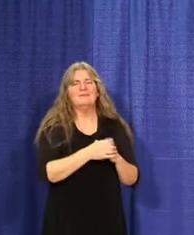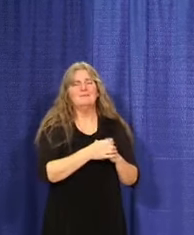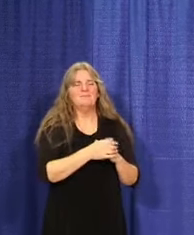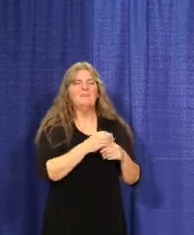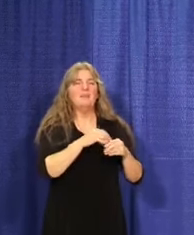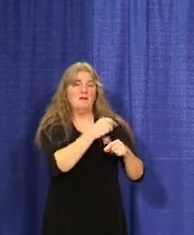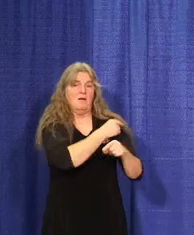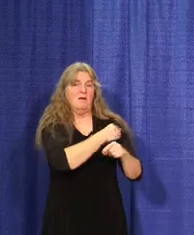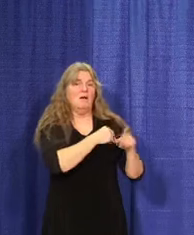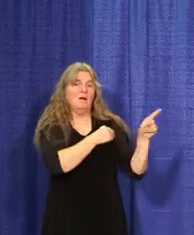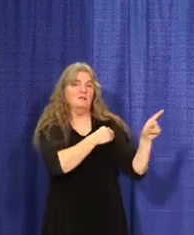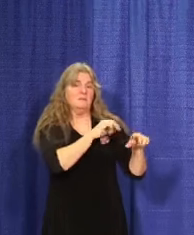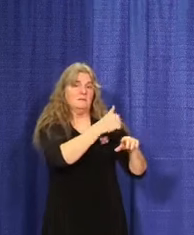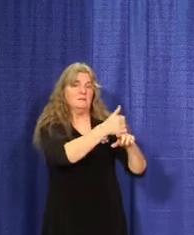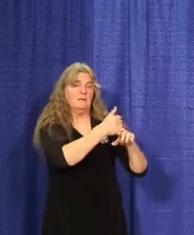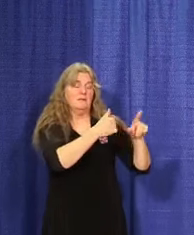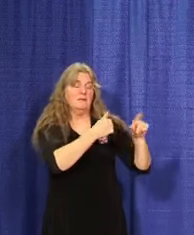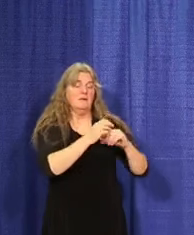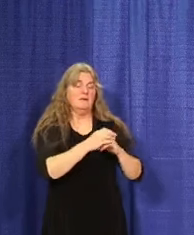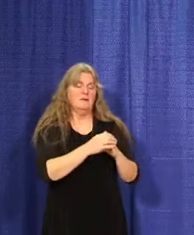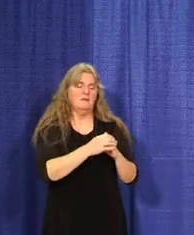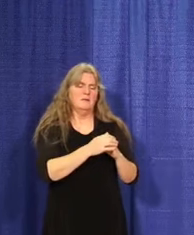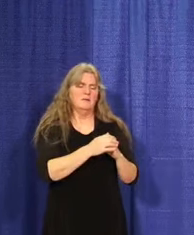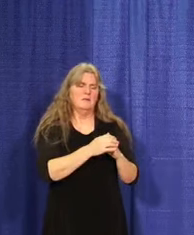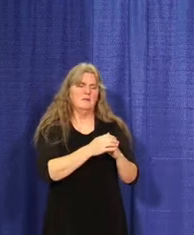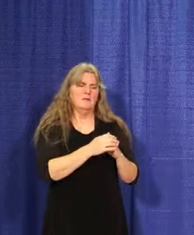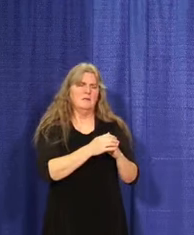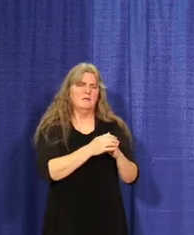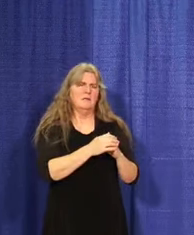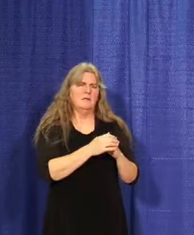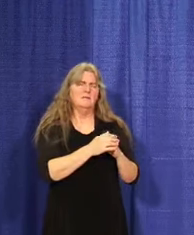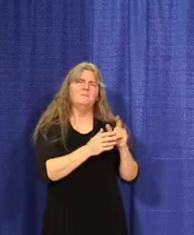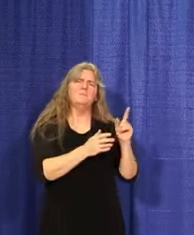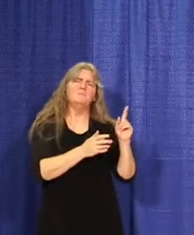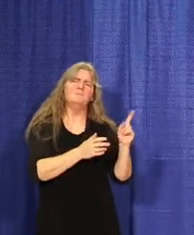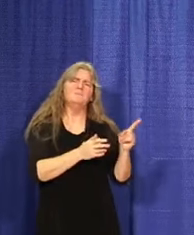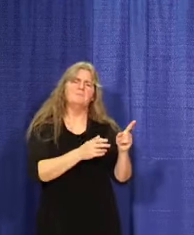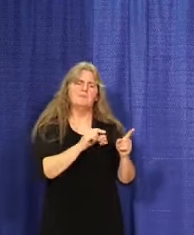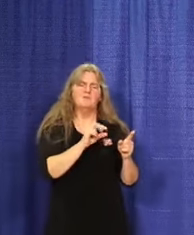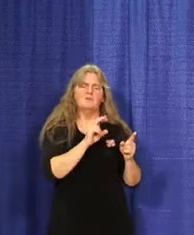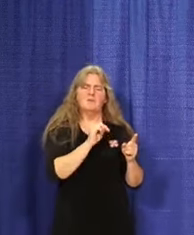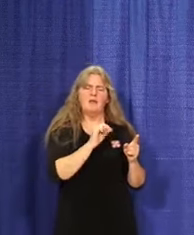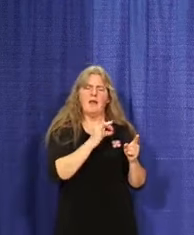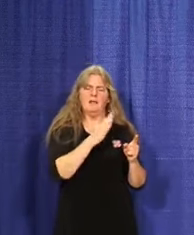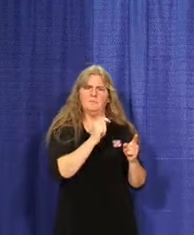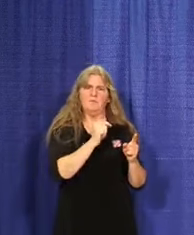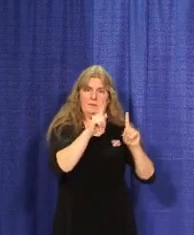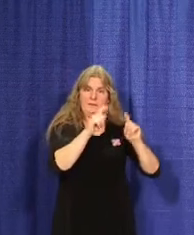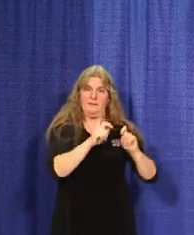especially in the hospital. Part of it is kind of a reserve